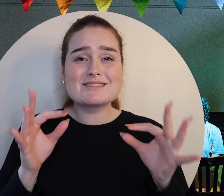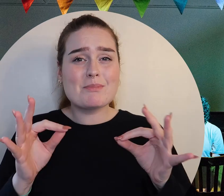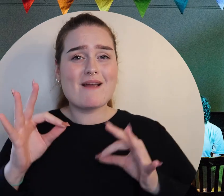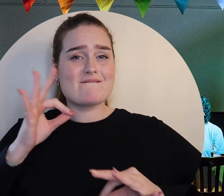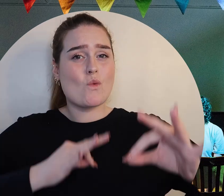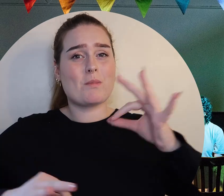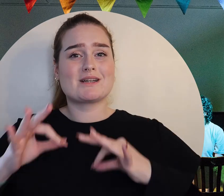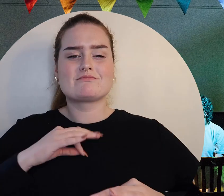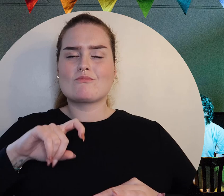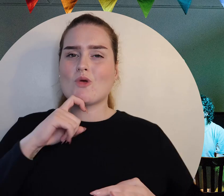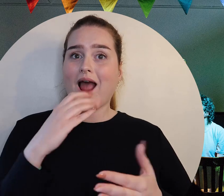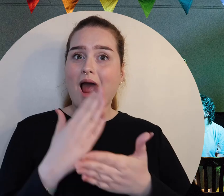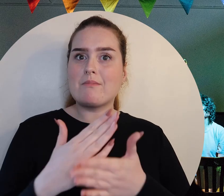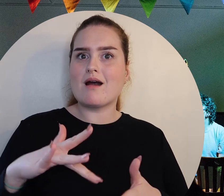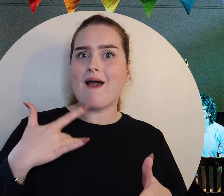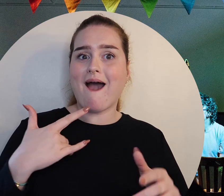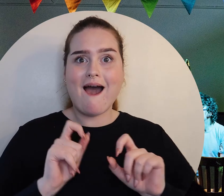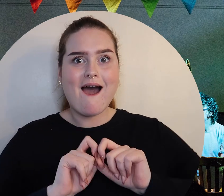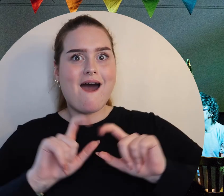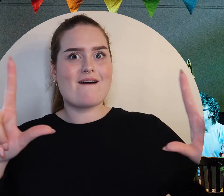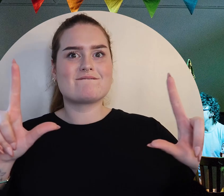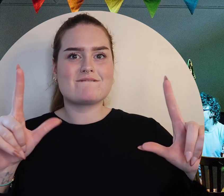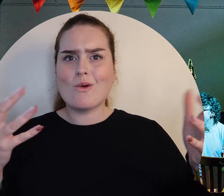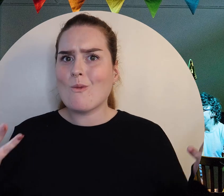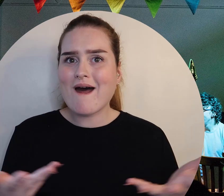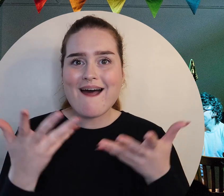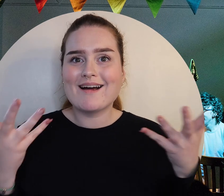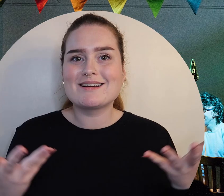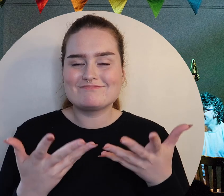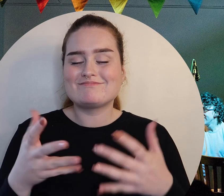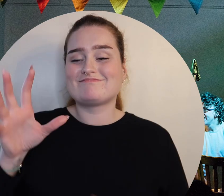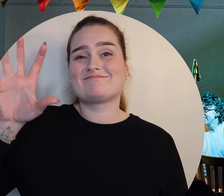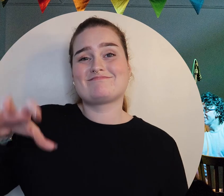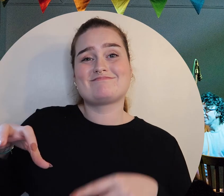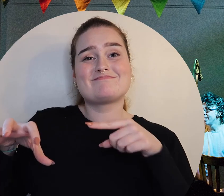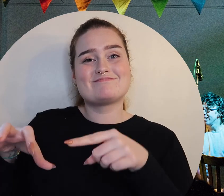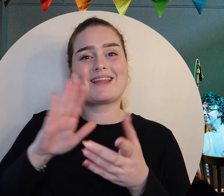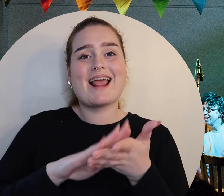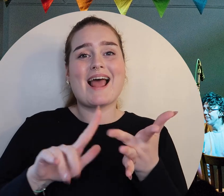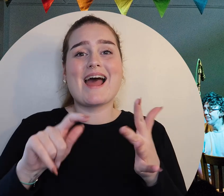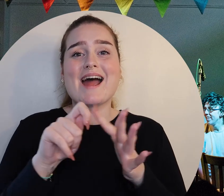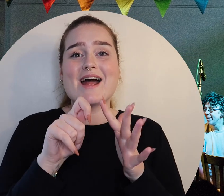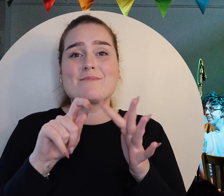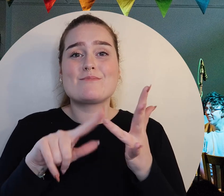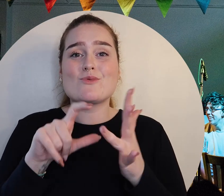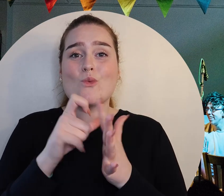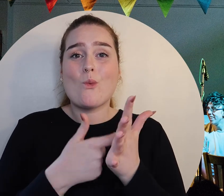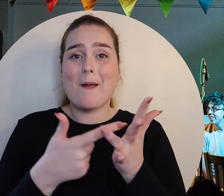This very special performance will be live-streamed from the Hippodrome Cinema to audiences far and wide.